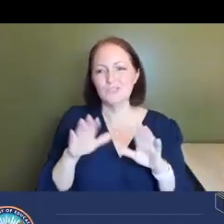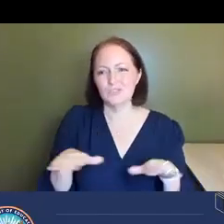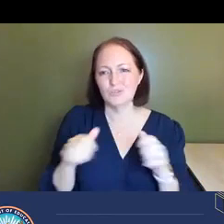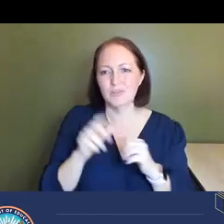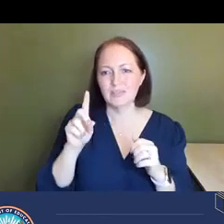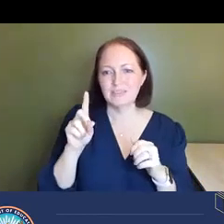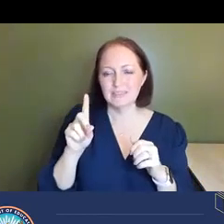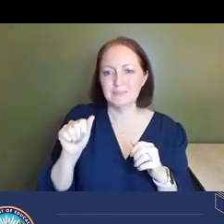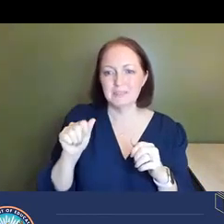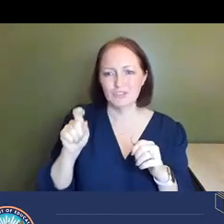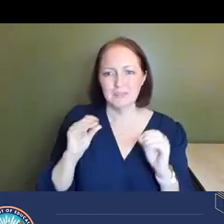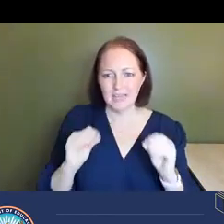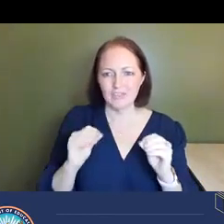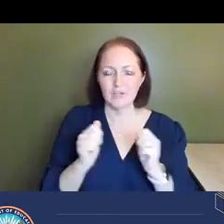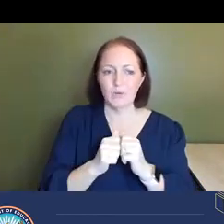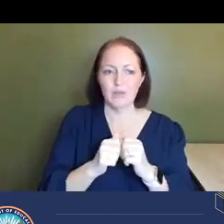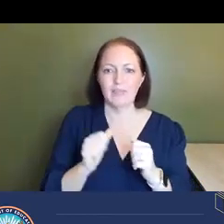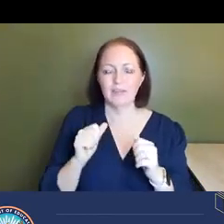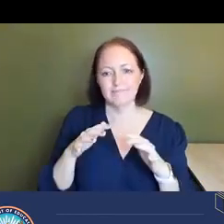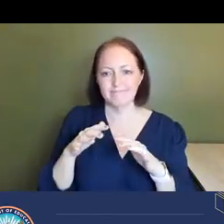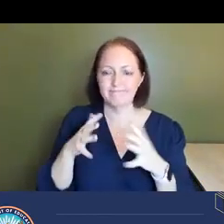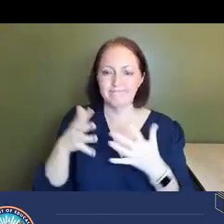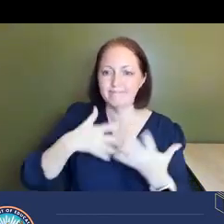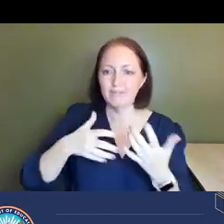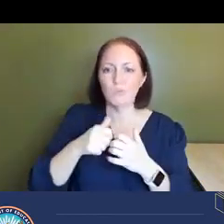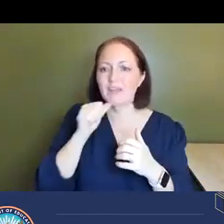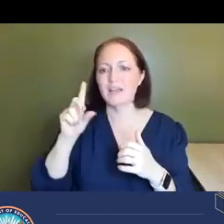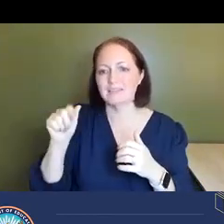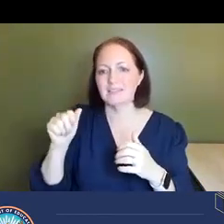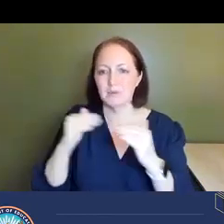should be educated with their non-disabled peers. And they should not be removed from